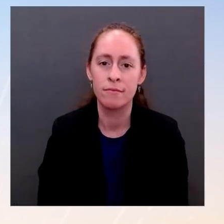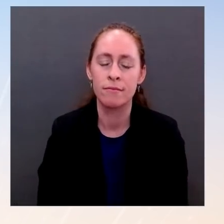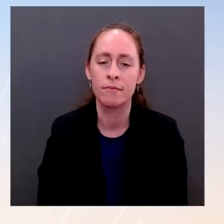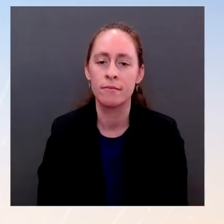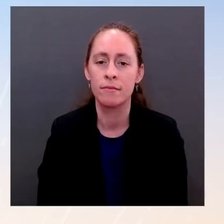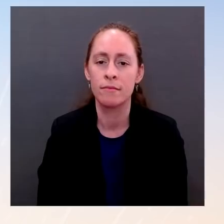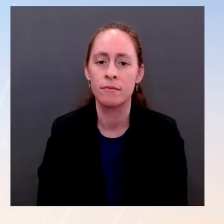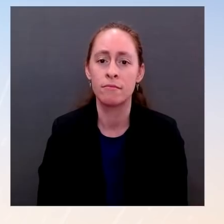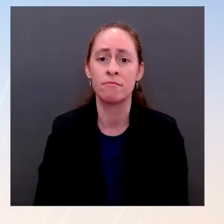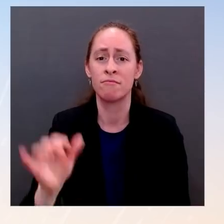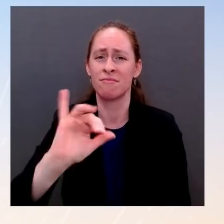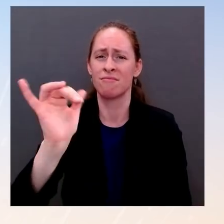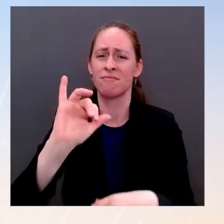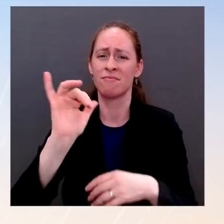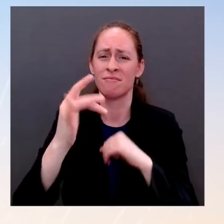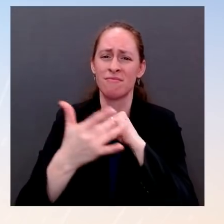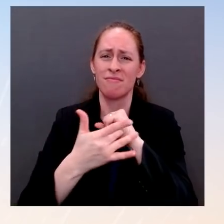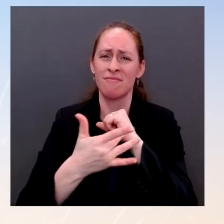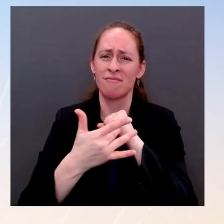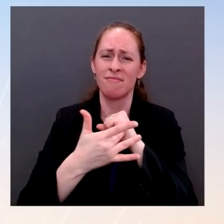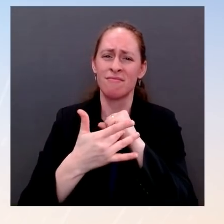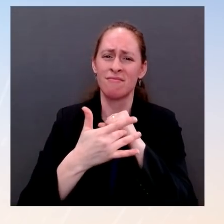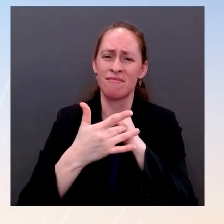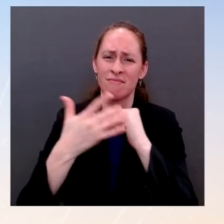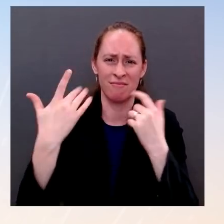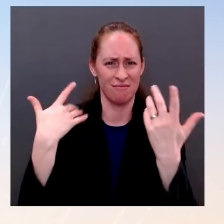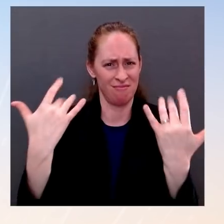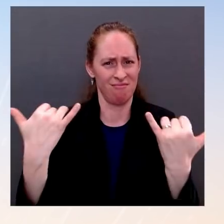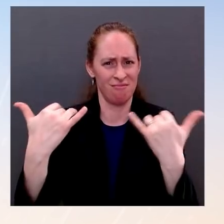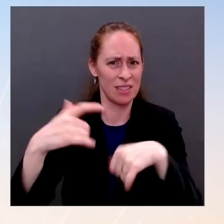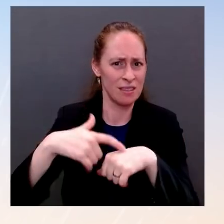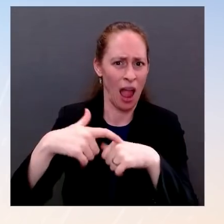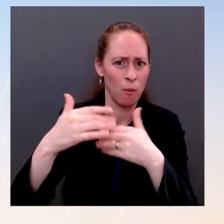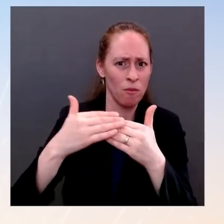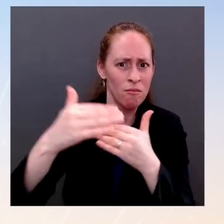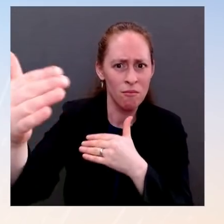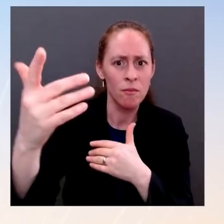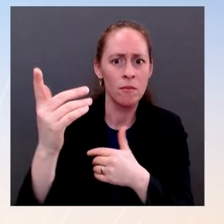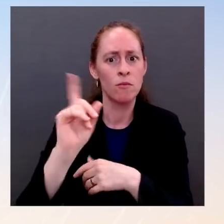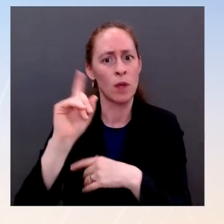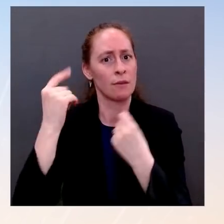designed or produced by the West and open societies where innovation and entrepreneurship flourish.